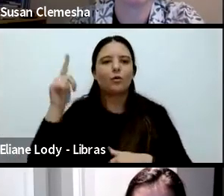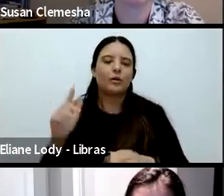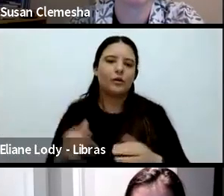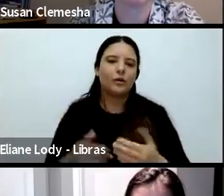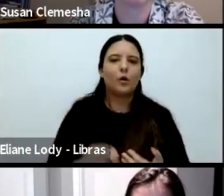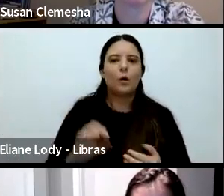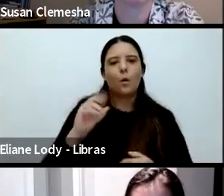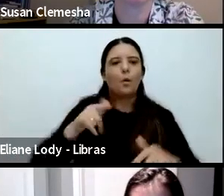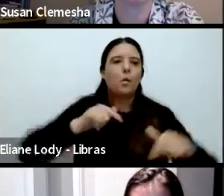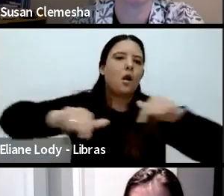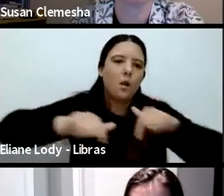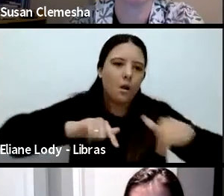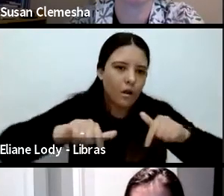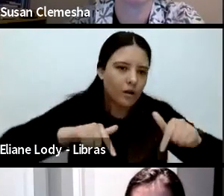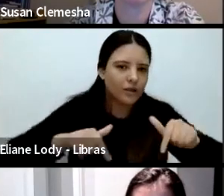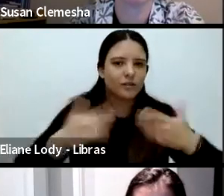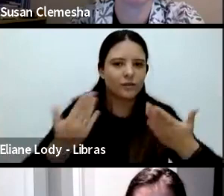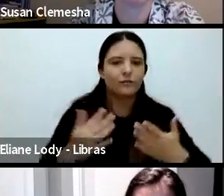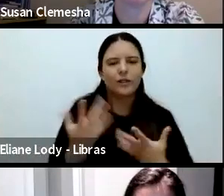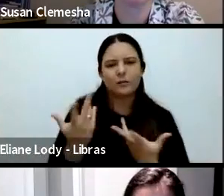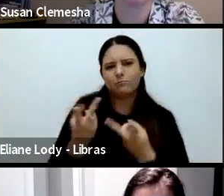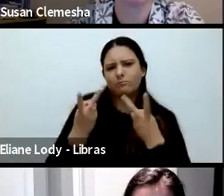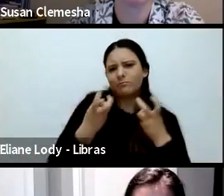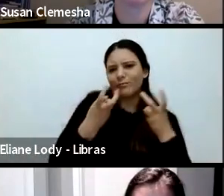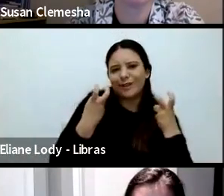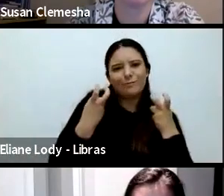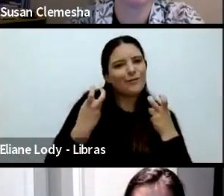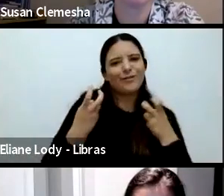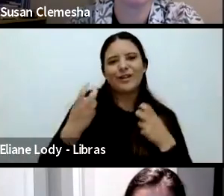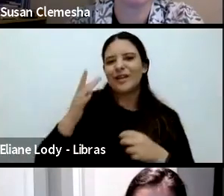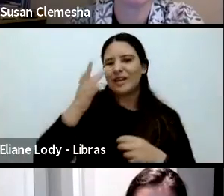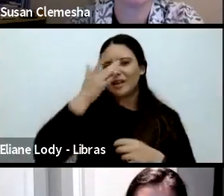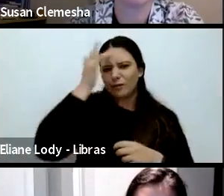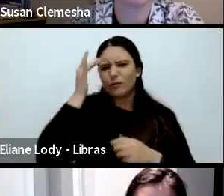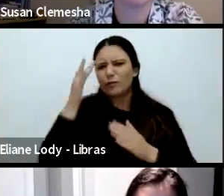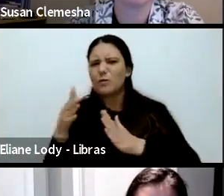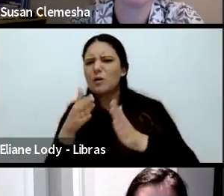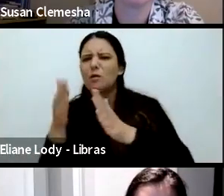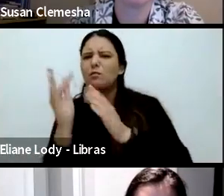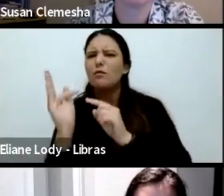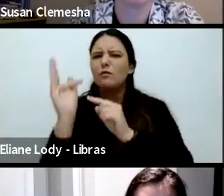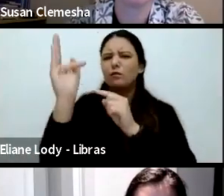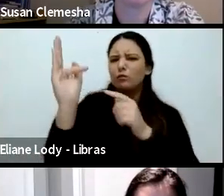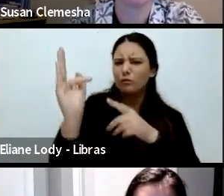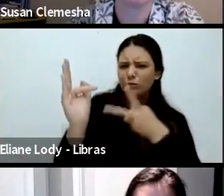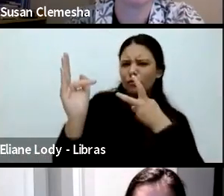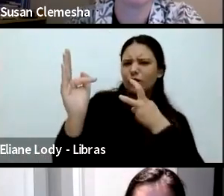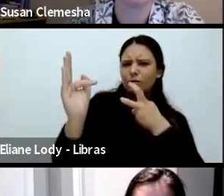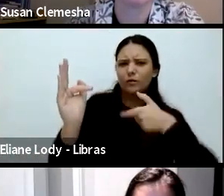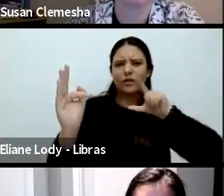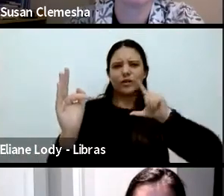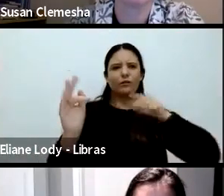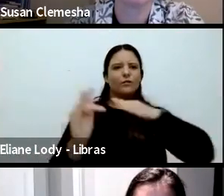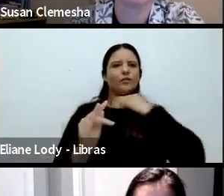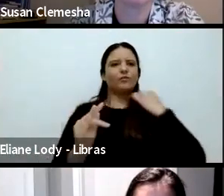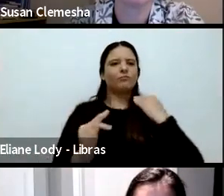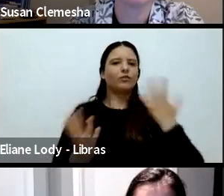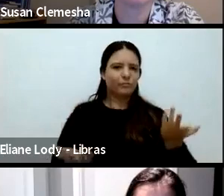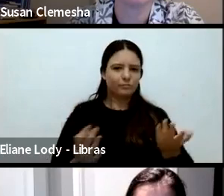And, you know, he just saw. I just saw that where everything was just saw that where everything was going. So, again, but the So, again, but the the the